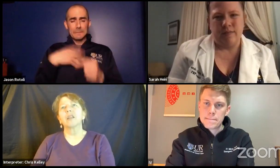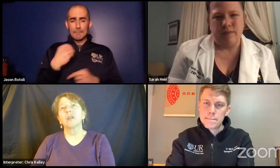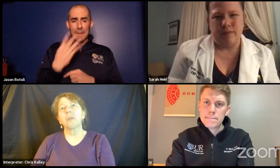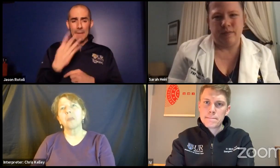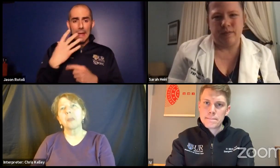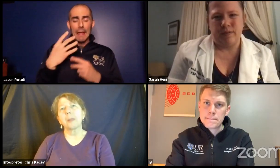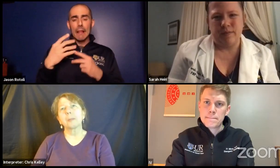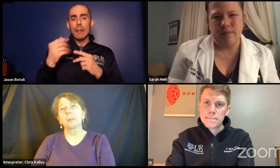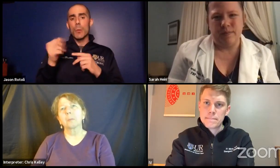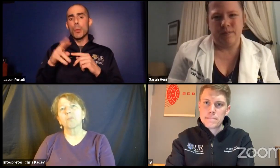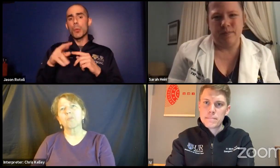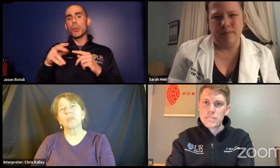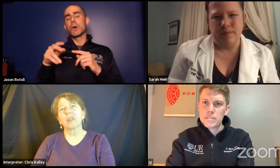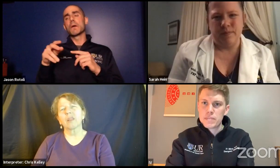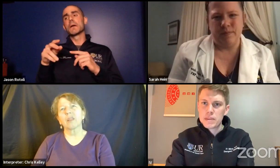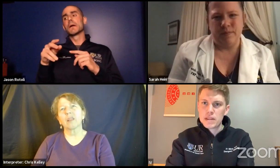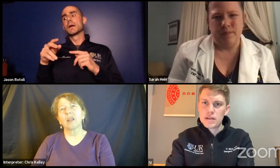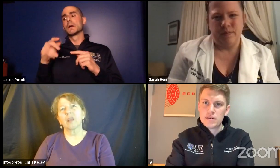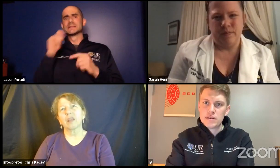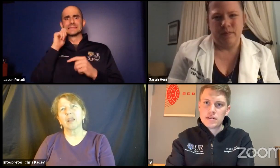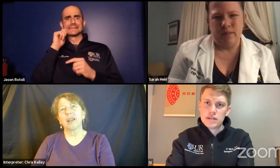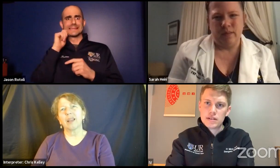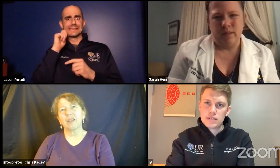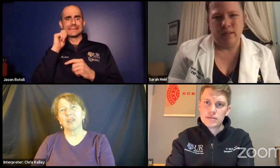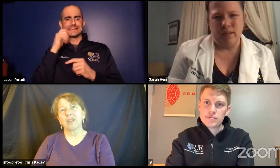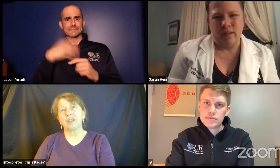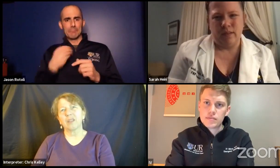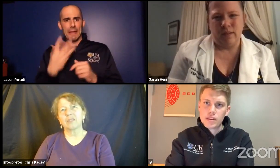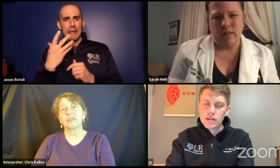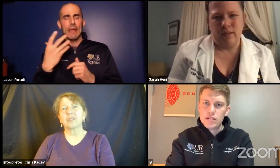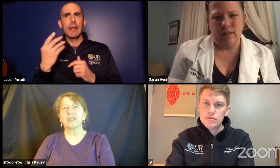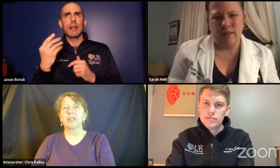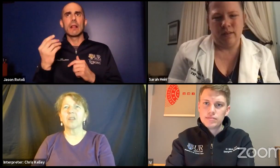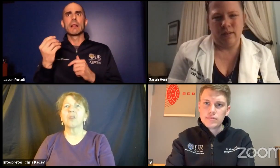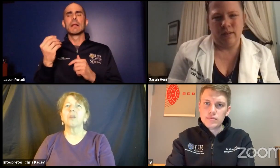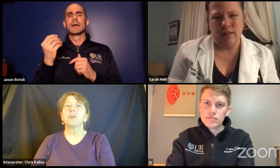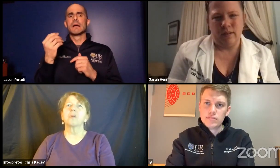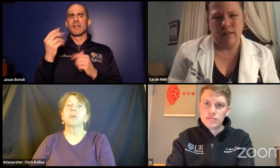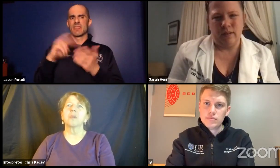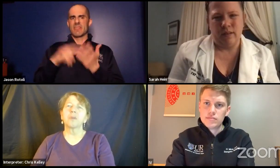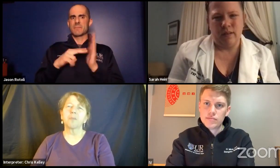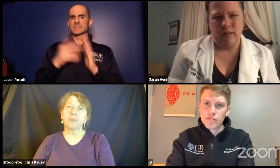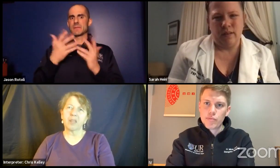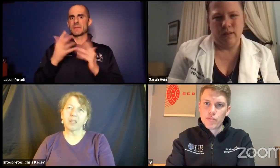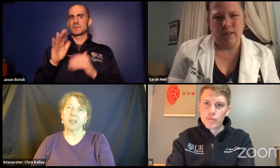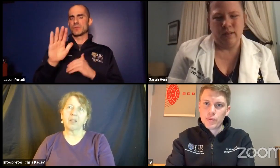color or lips. Like if it's a different color does that mean that the blood